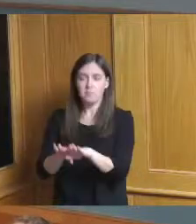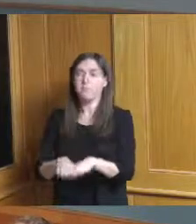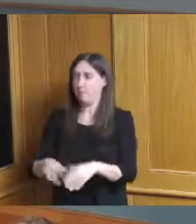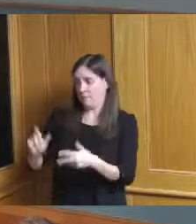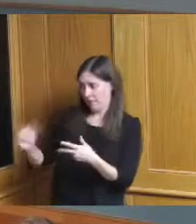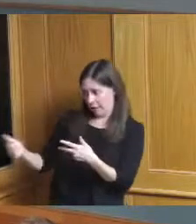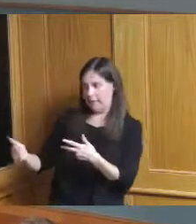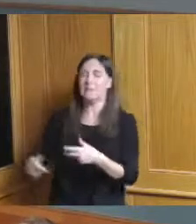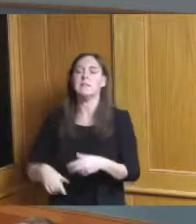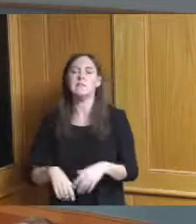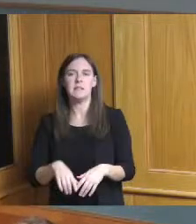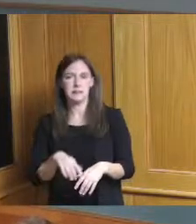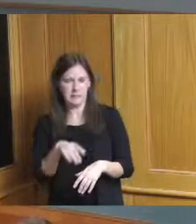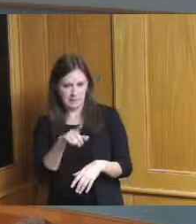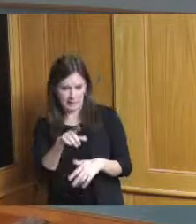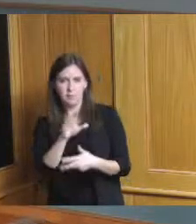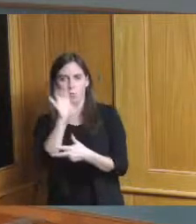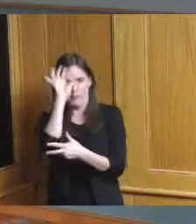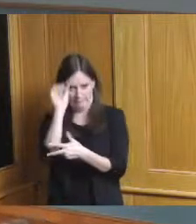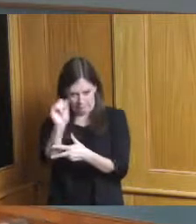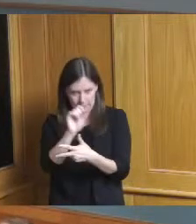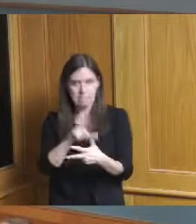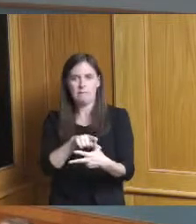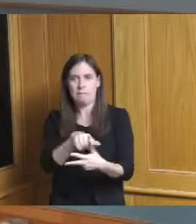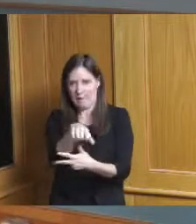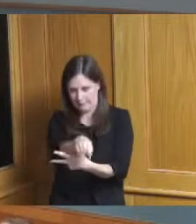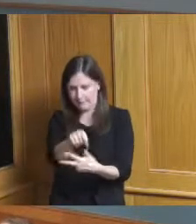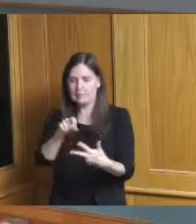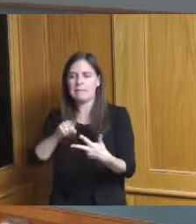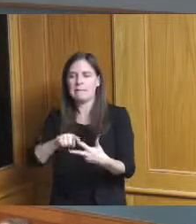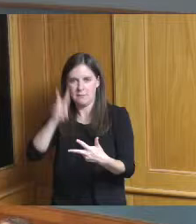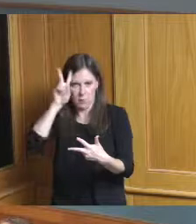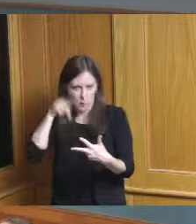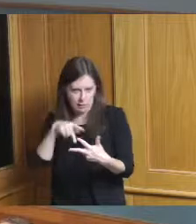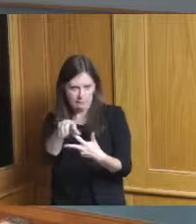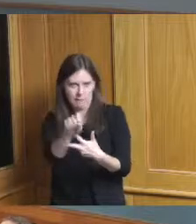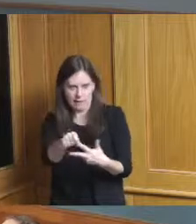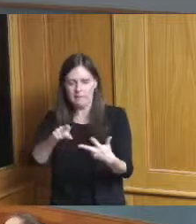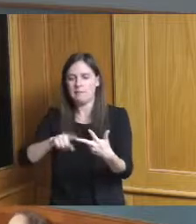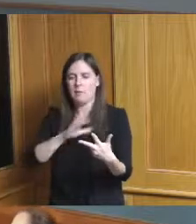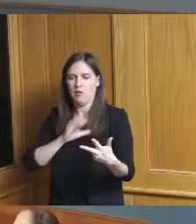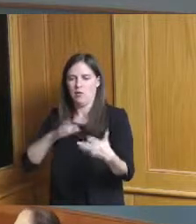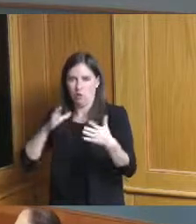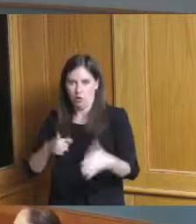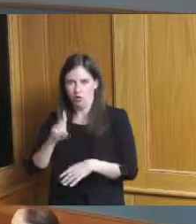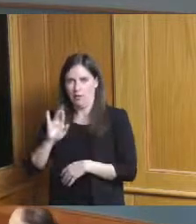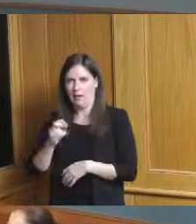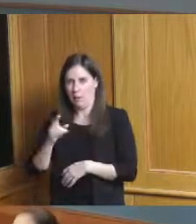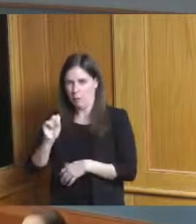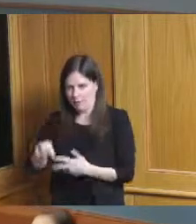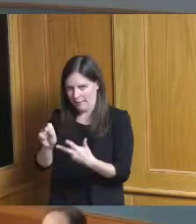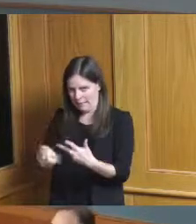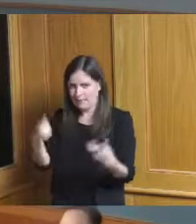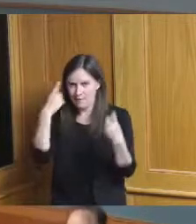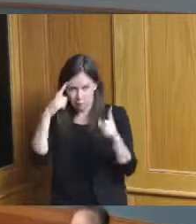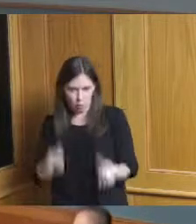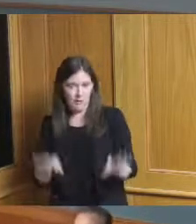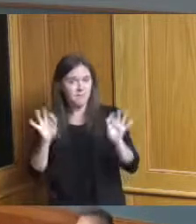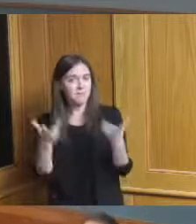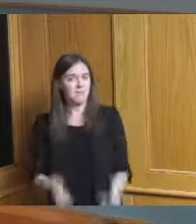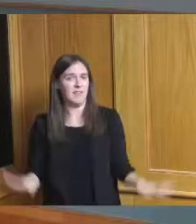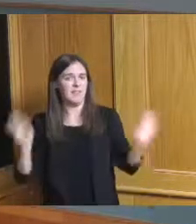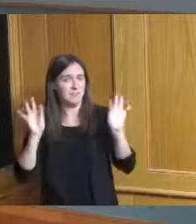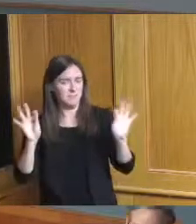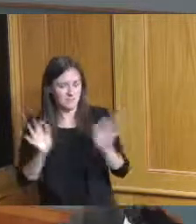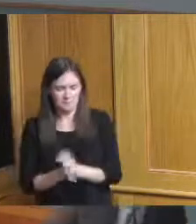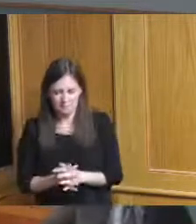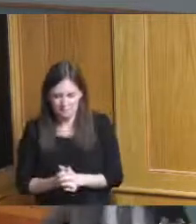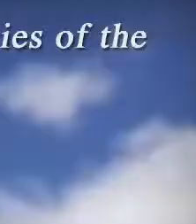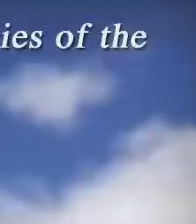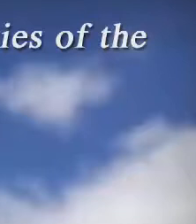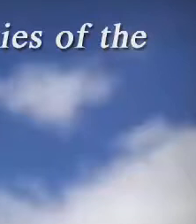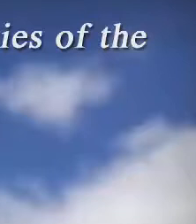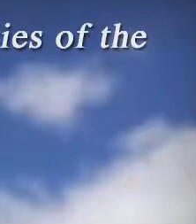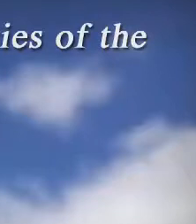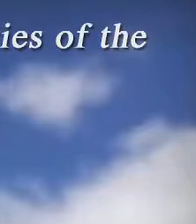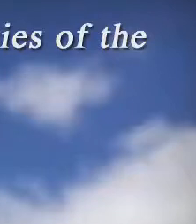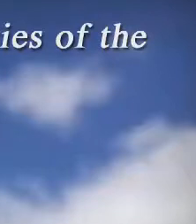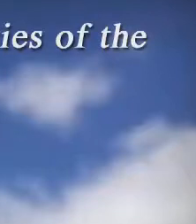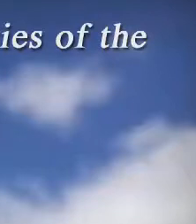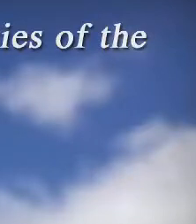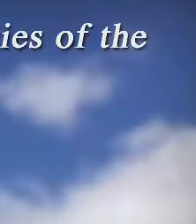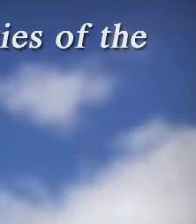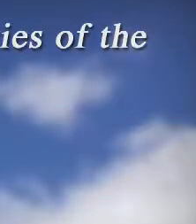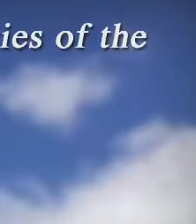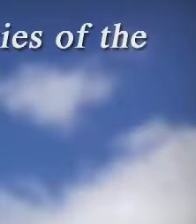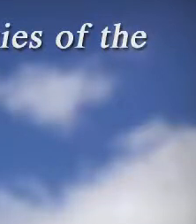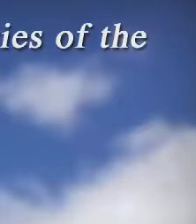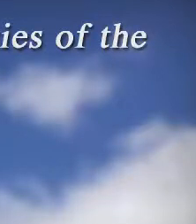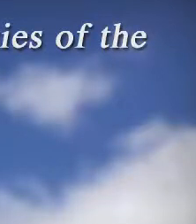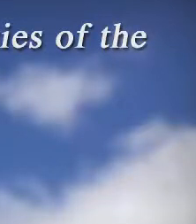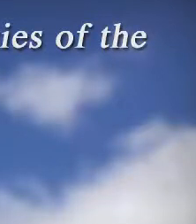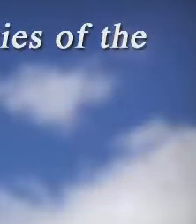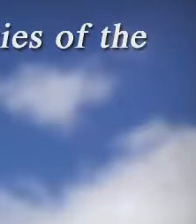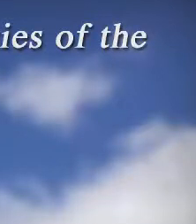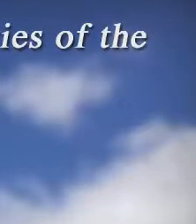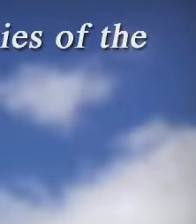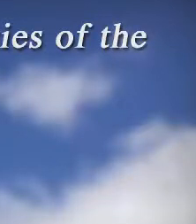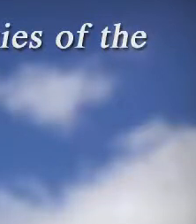Commissioner Summerow Dumas yes Commissioner Reece yes Commissioner Driehaus yes thank you